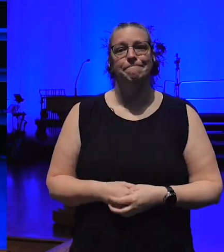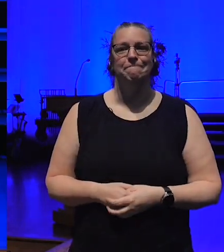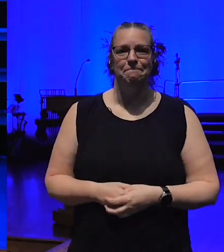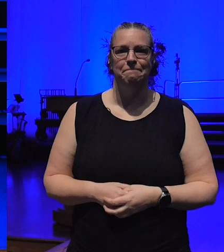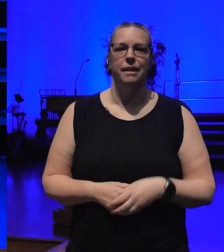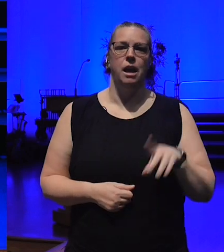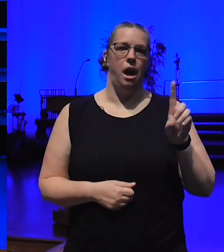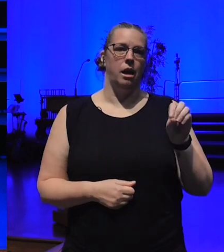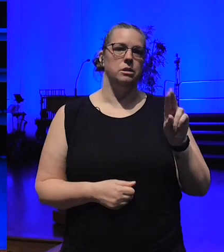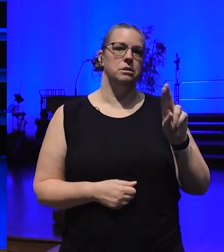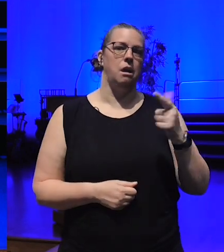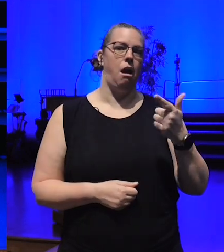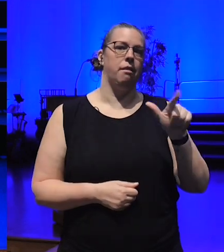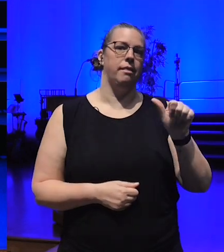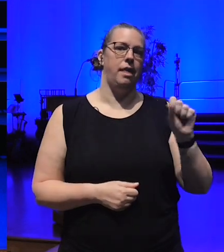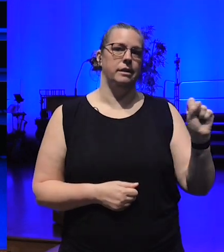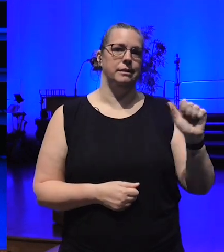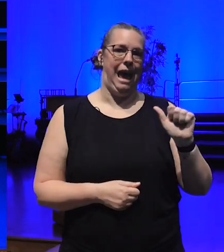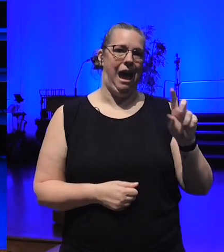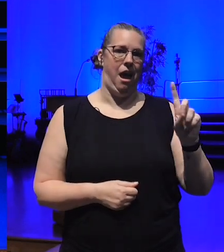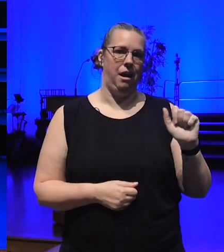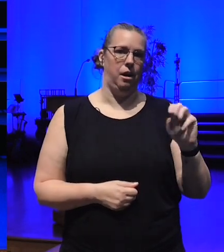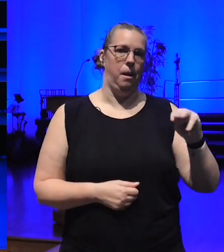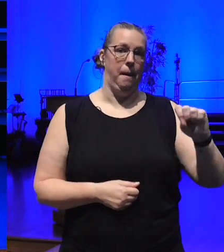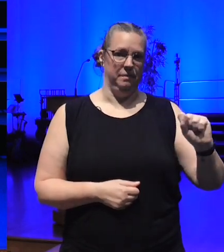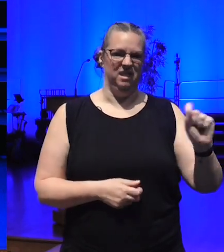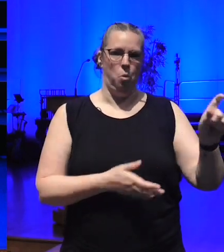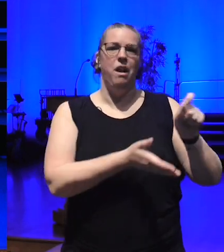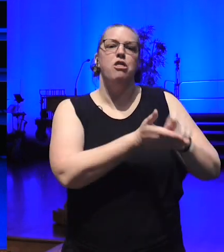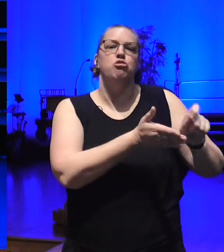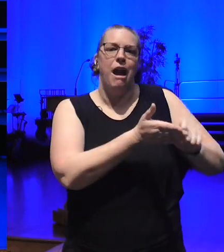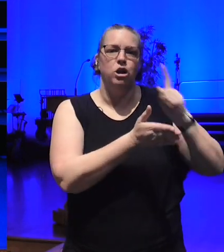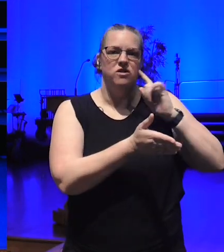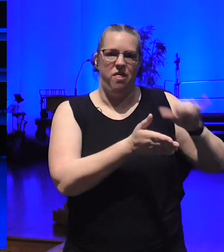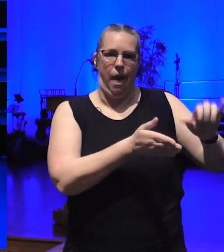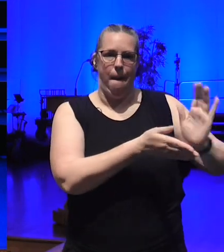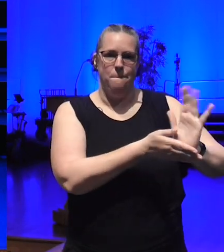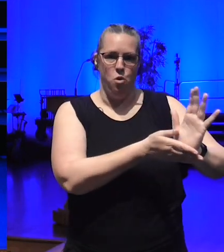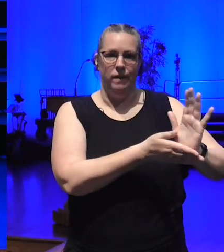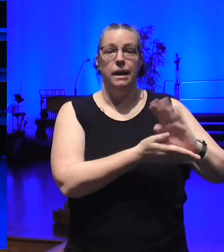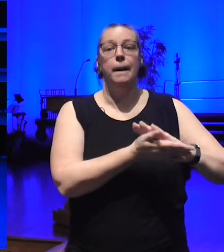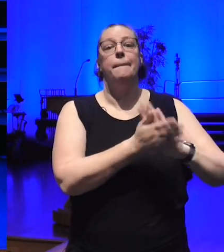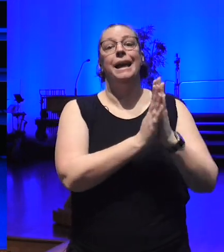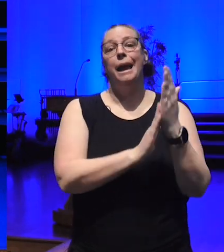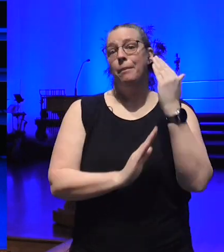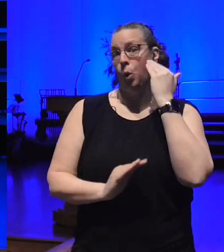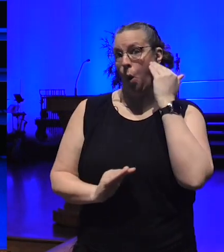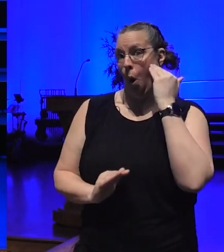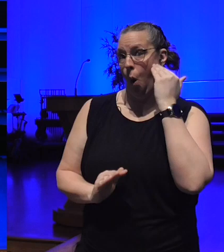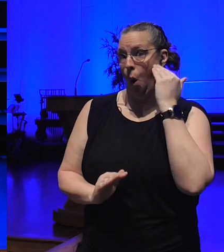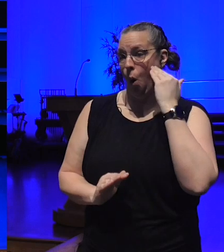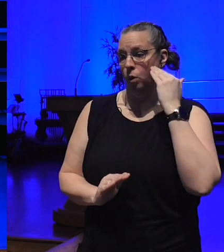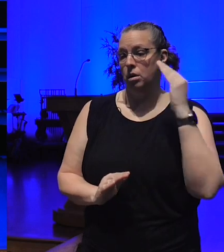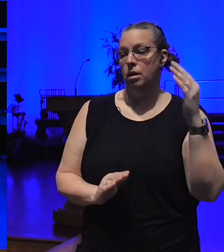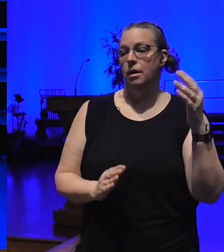Douglas Adams a writer for Monty Python became best known for a work called The Hitchhiker's